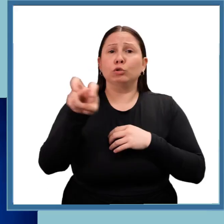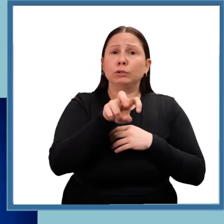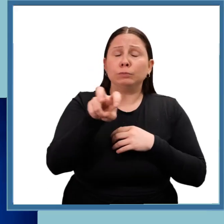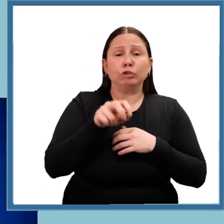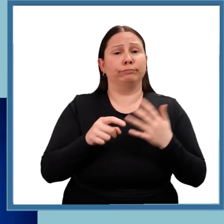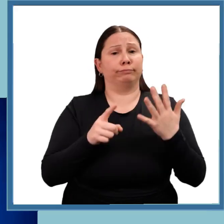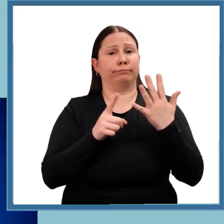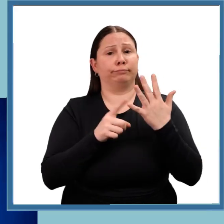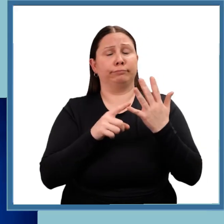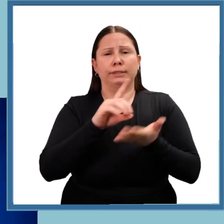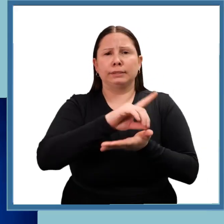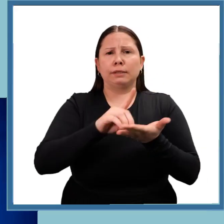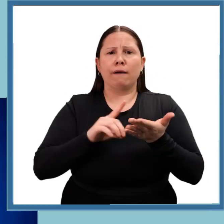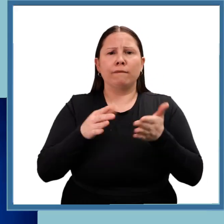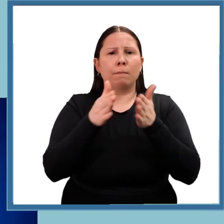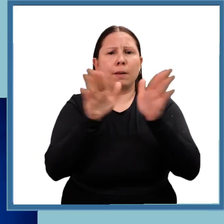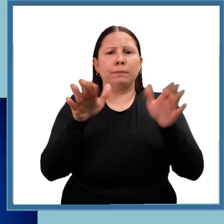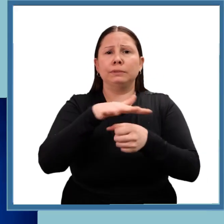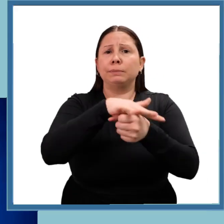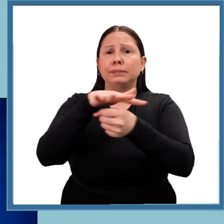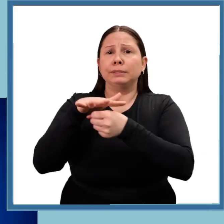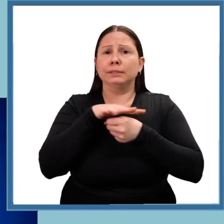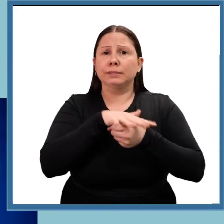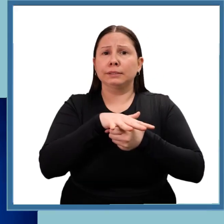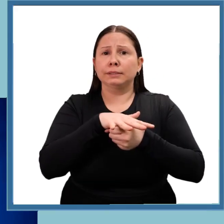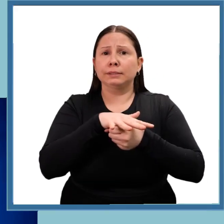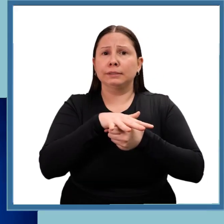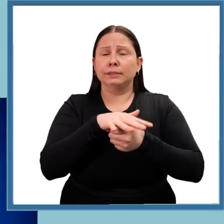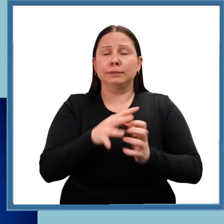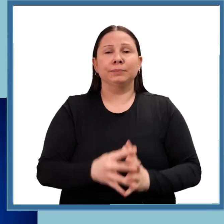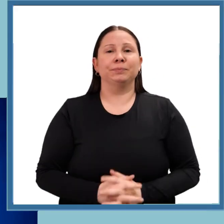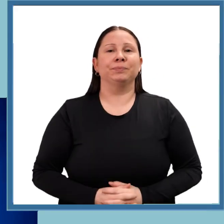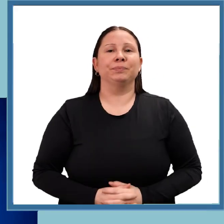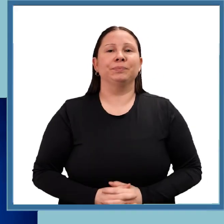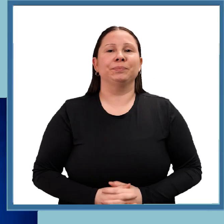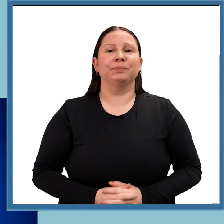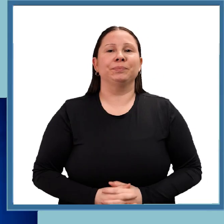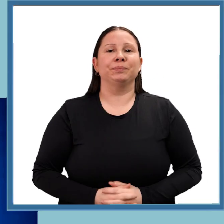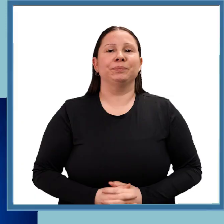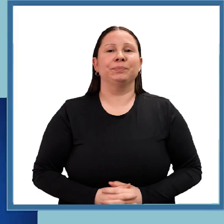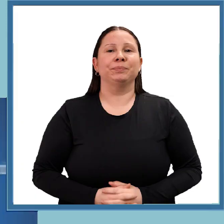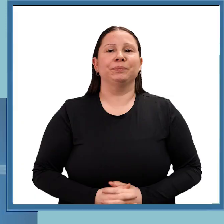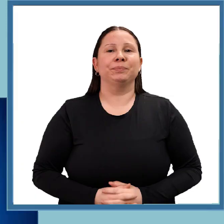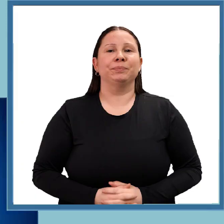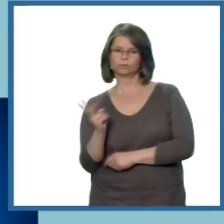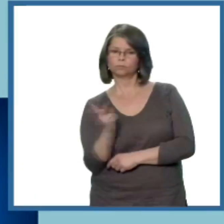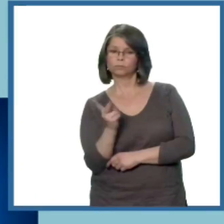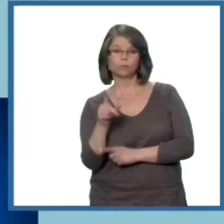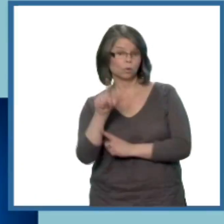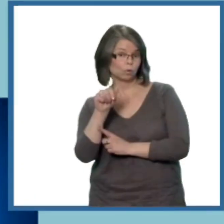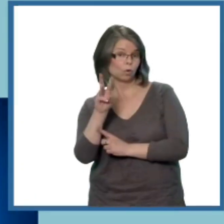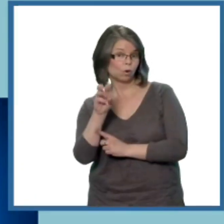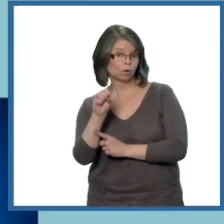Information and Communications … Employment … Transportation … and Design of Public Spaces.